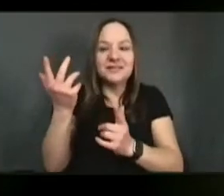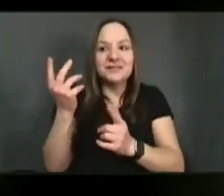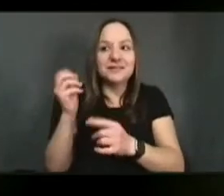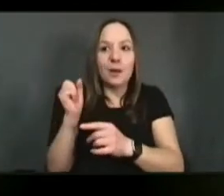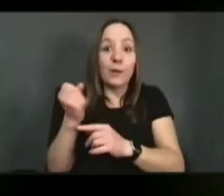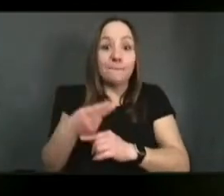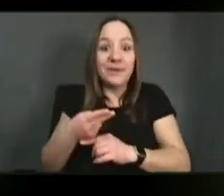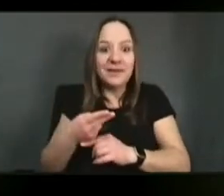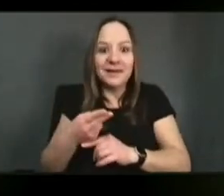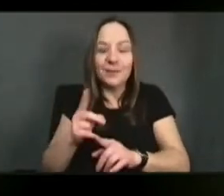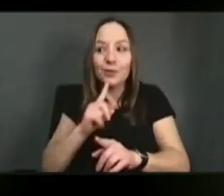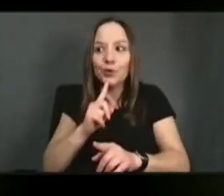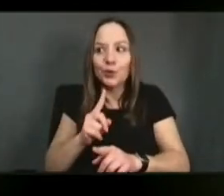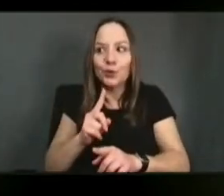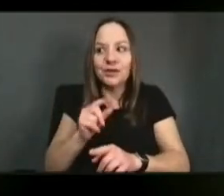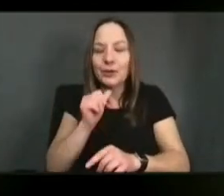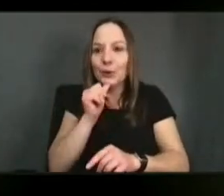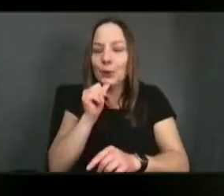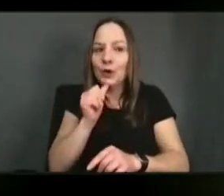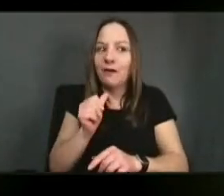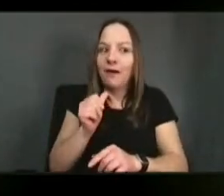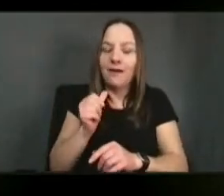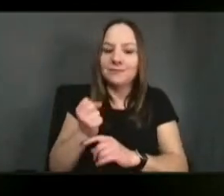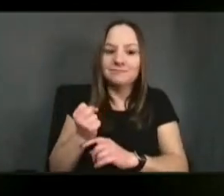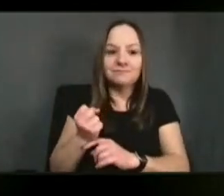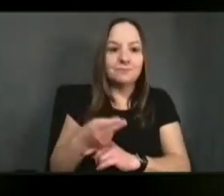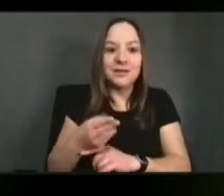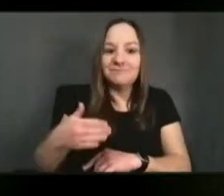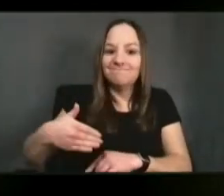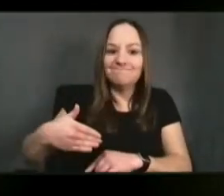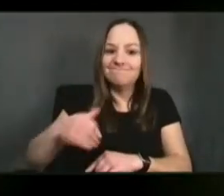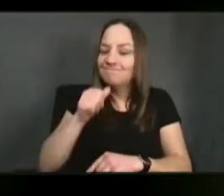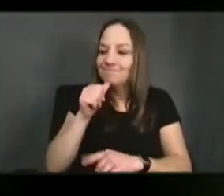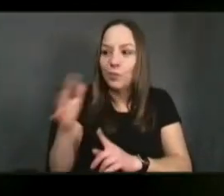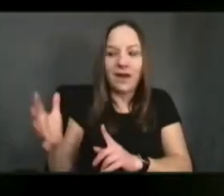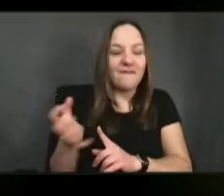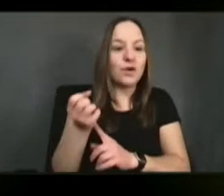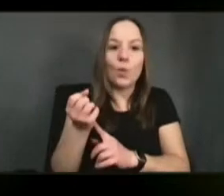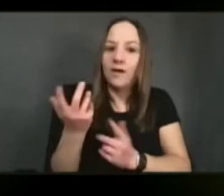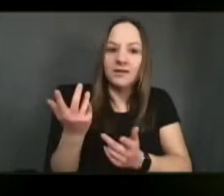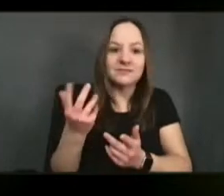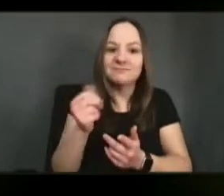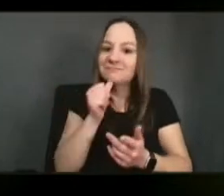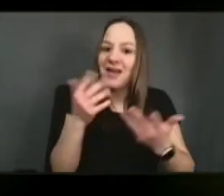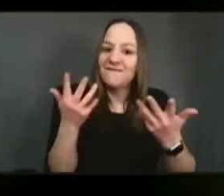too often wanting to say this is over with, and the fact is, we're not anywhere near